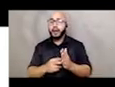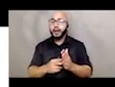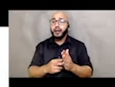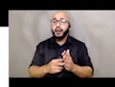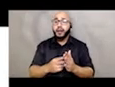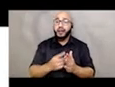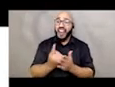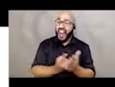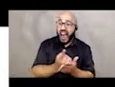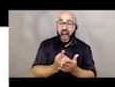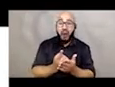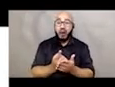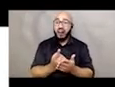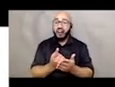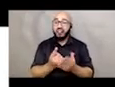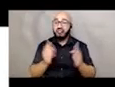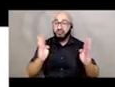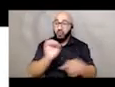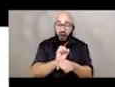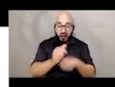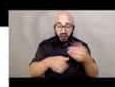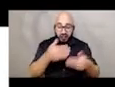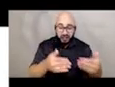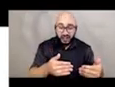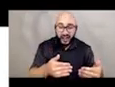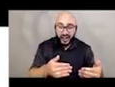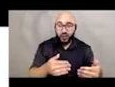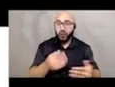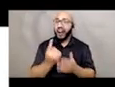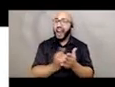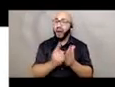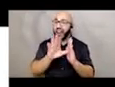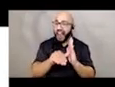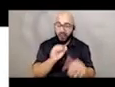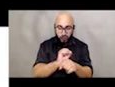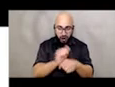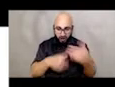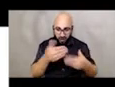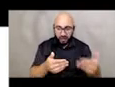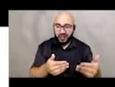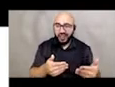Take a good ten minutes, come away from the screen and find a place just to relax.